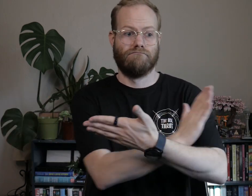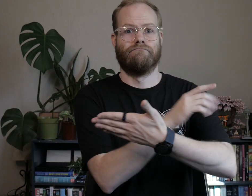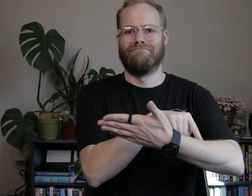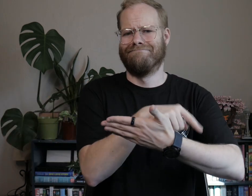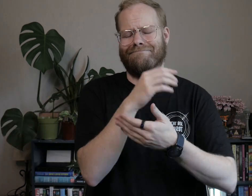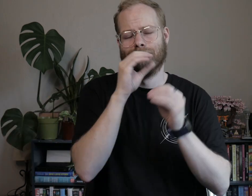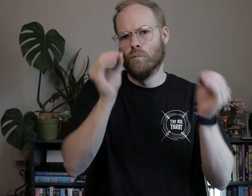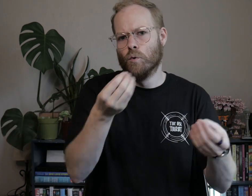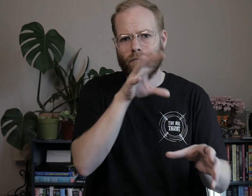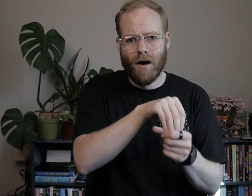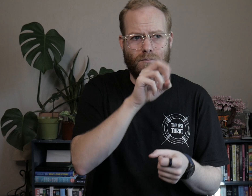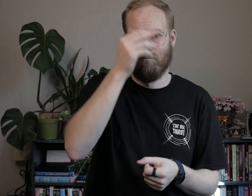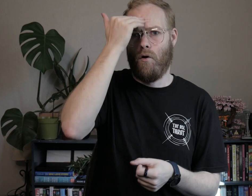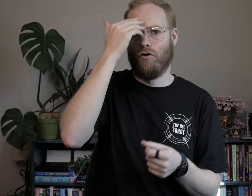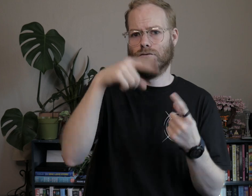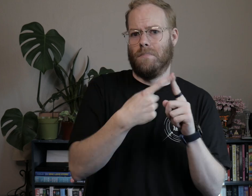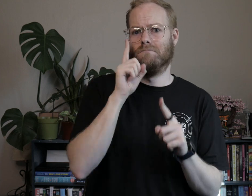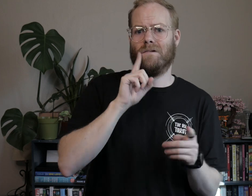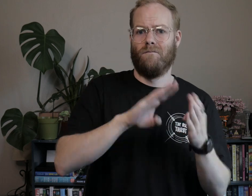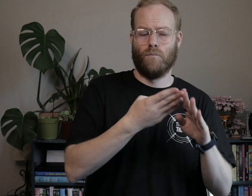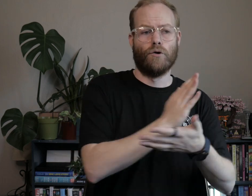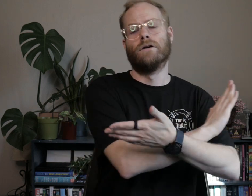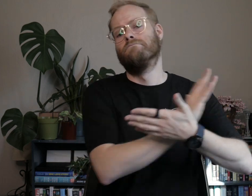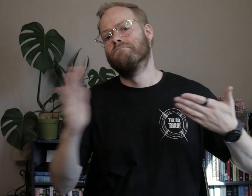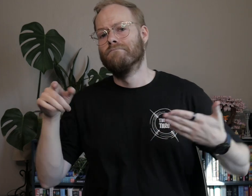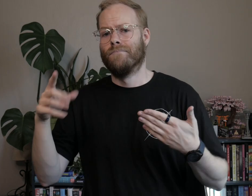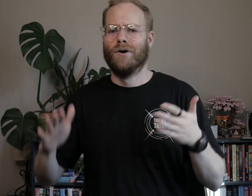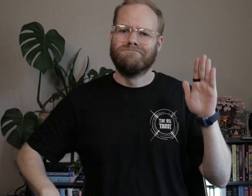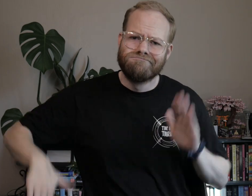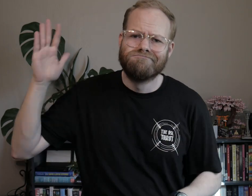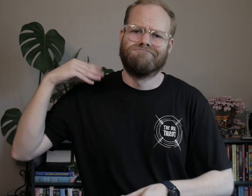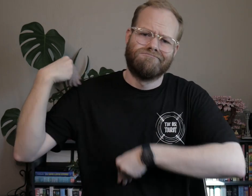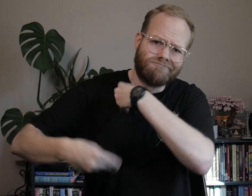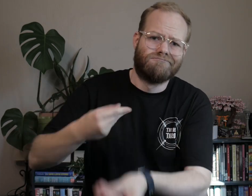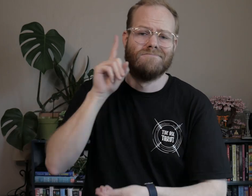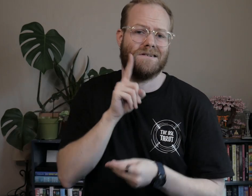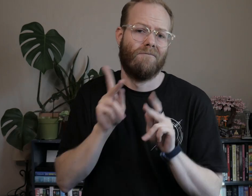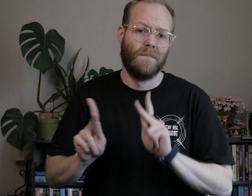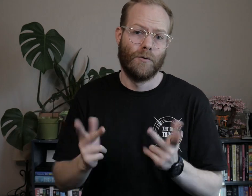no involvement or knowledge about the deaf community, to growing up in it and coming from generations of deaf people.